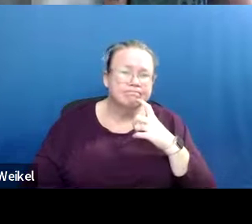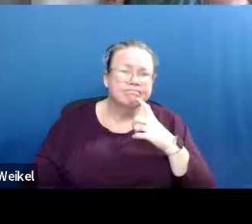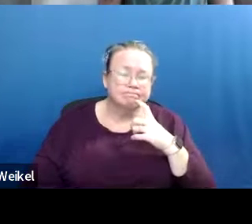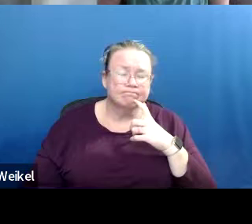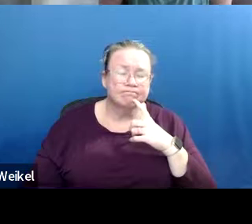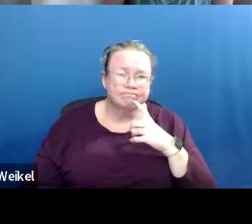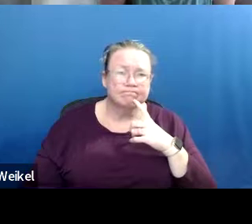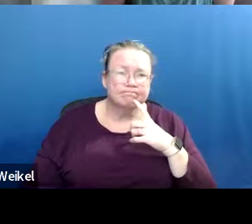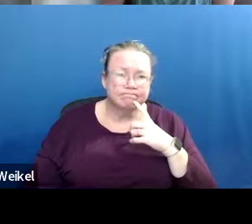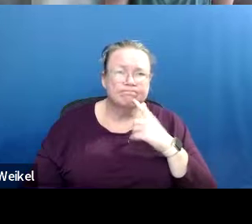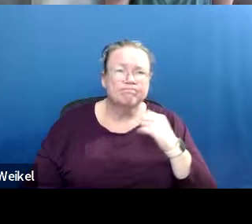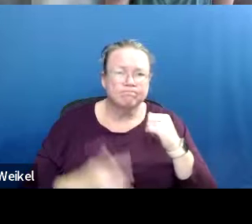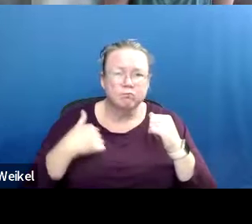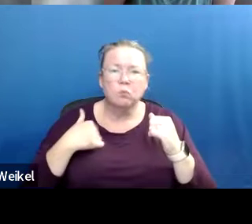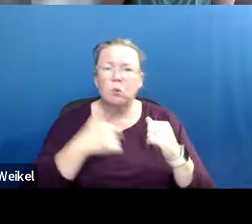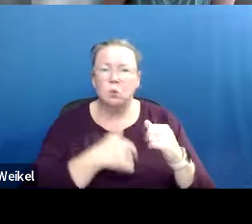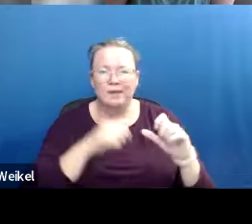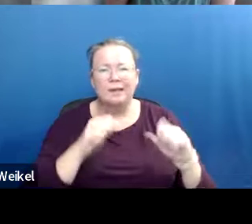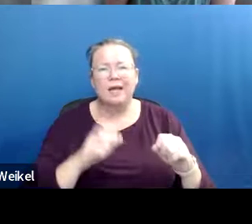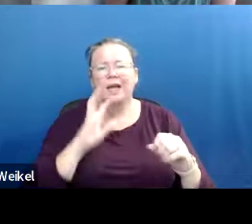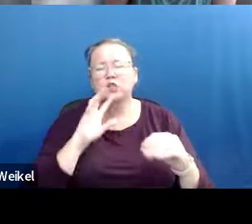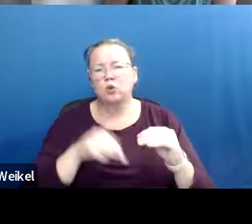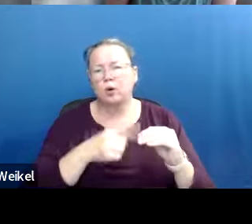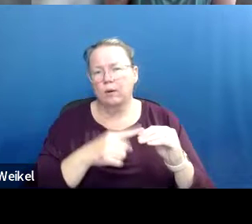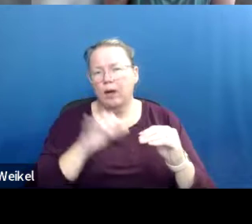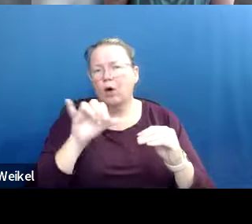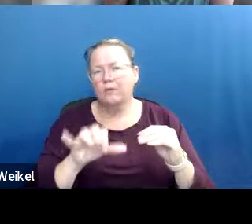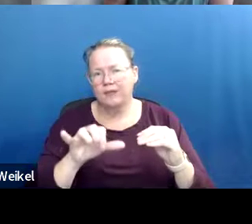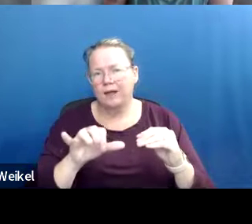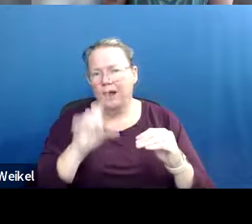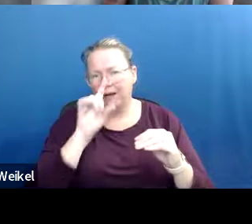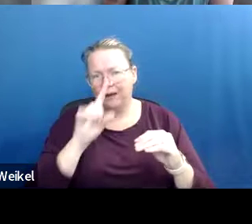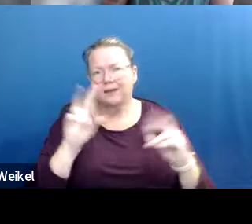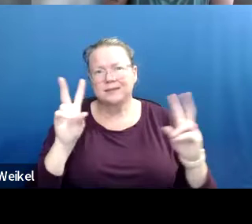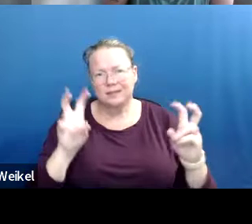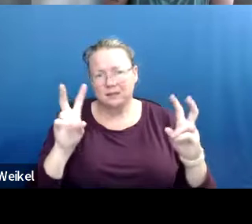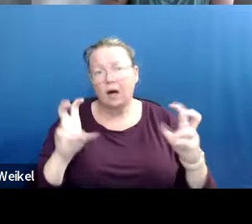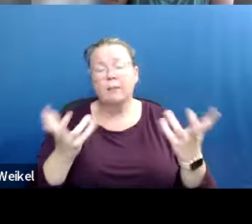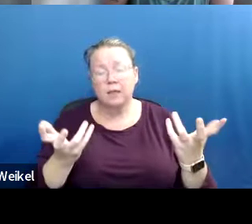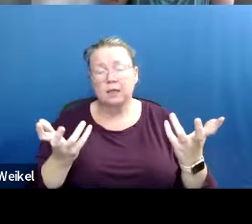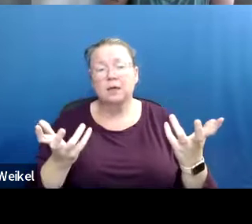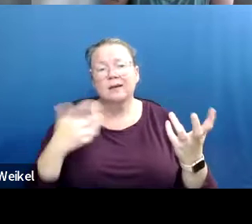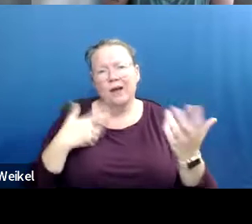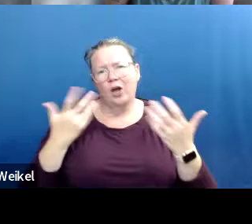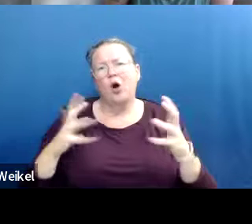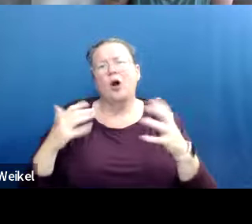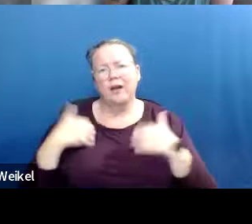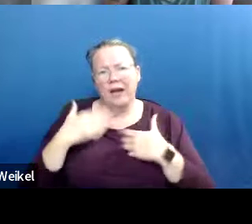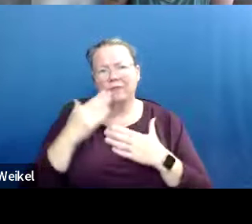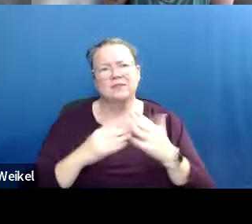Harm (He/Him): we can have that as in Harm (He/Him): actual topic. Cause I already have, like a couple of ideas, head